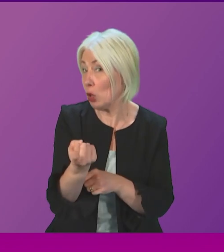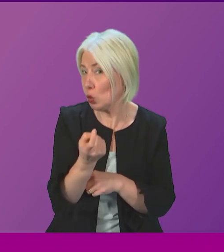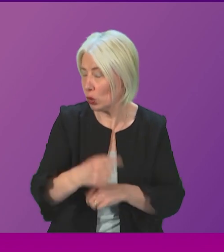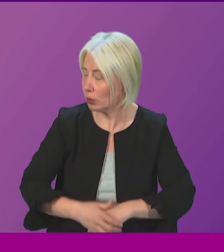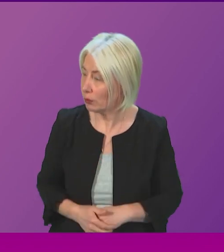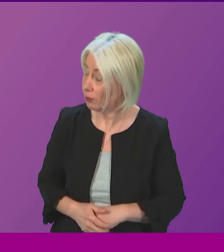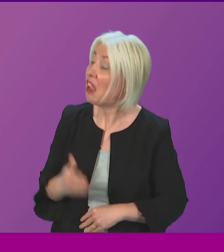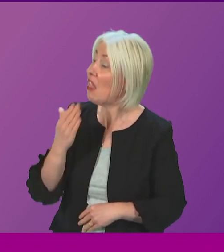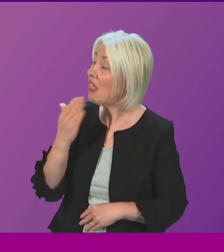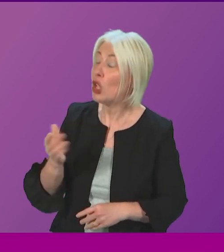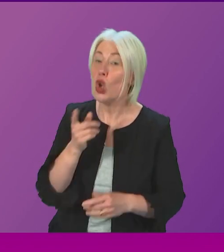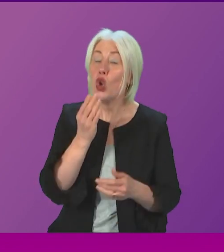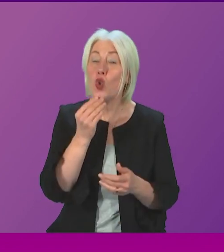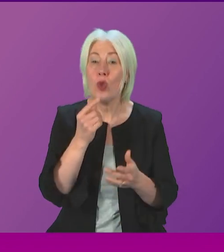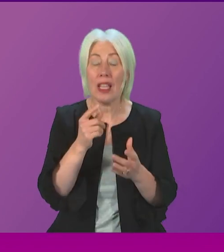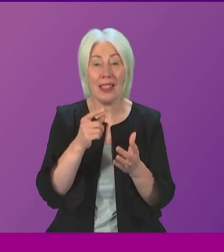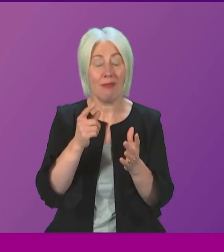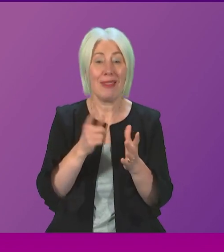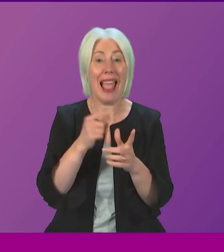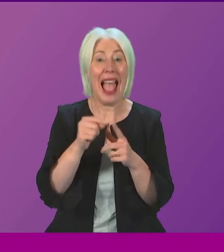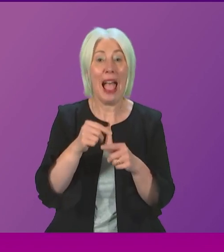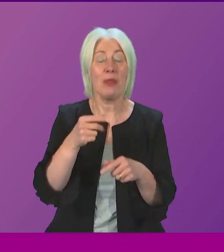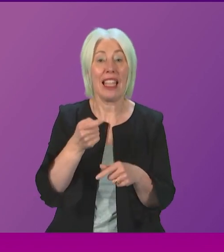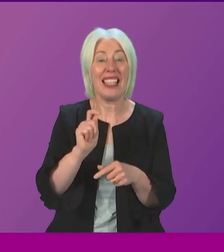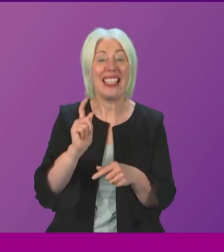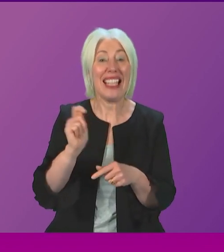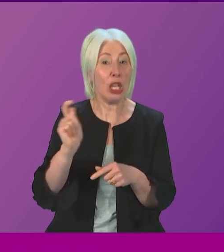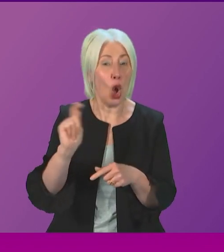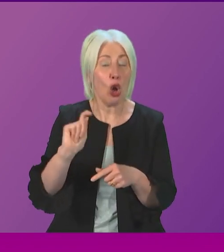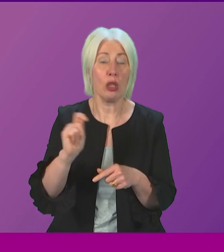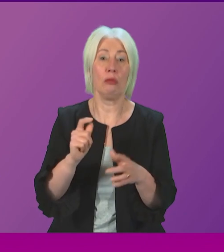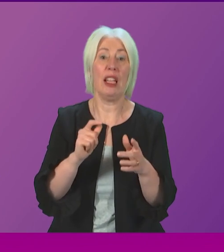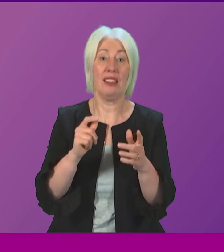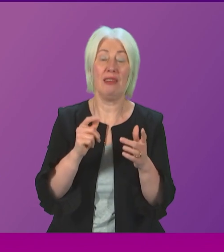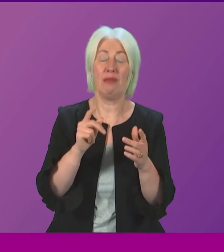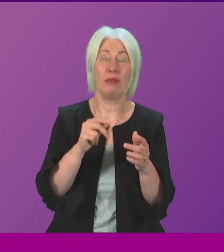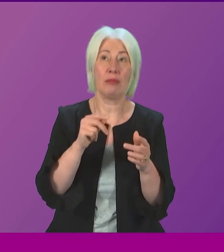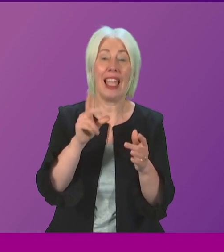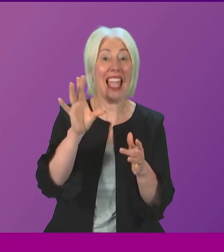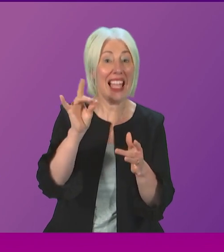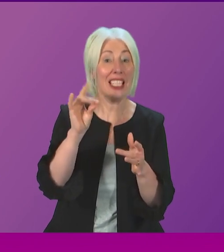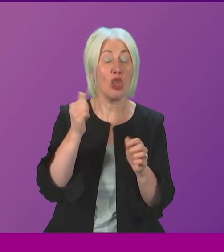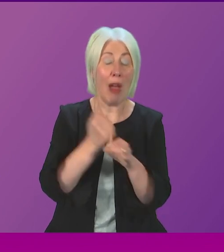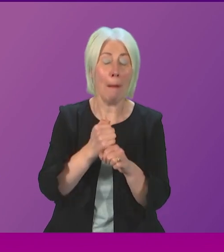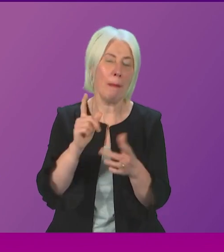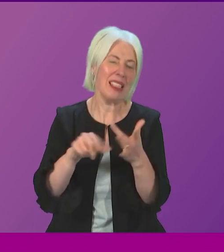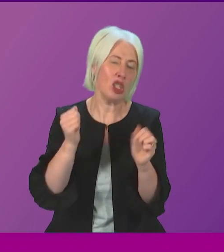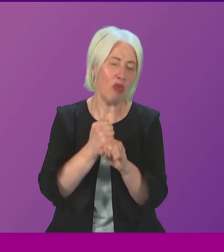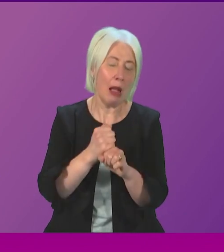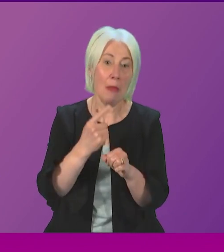The widespread use of apps such as TikTok and Instagram means that violence is broadcast beyond playground walls, with staff left vulnerable in ways that they have not been previously.